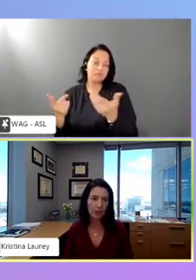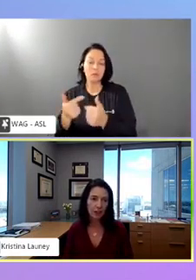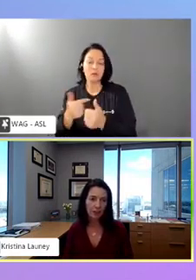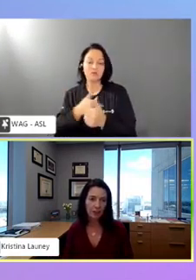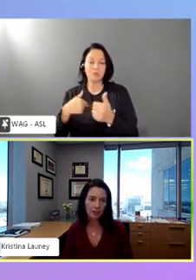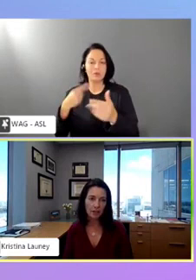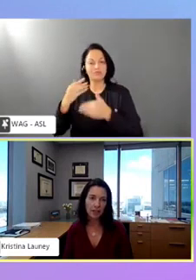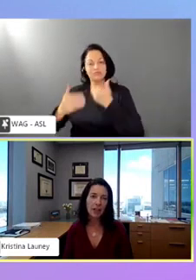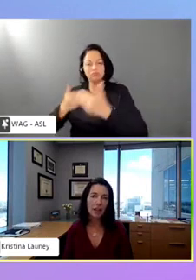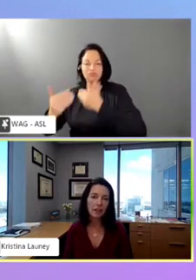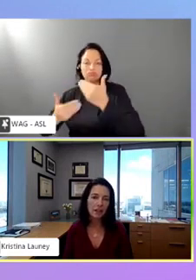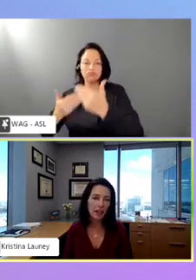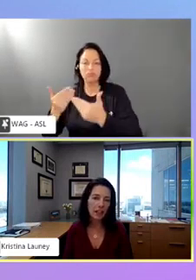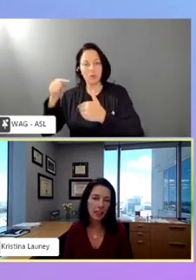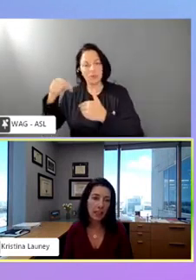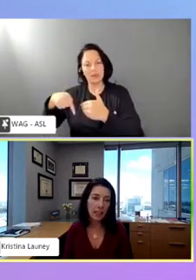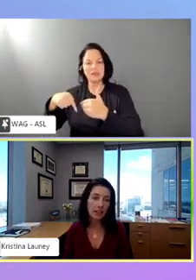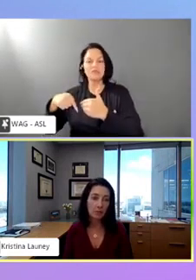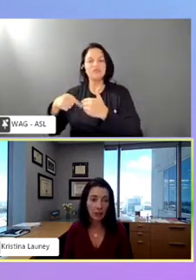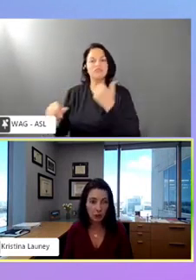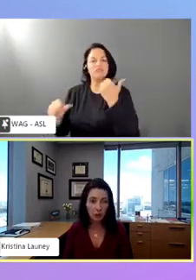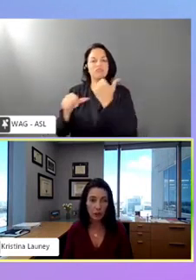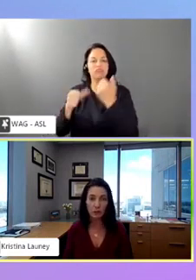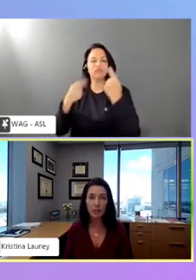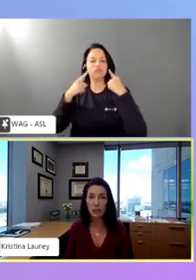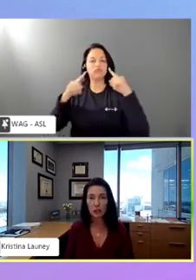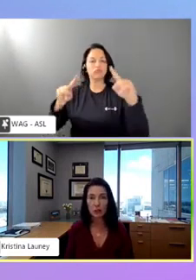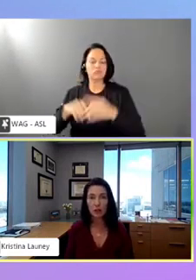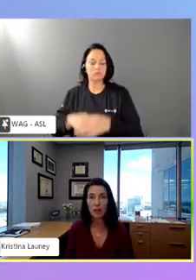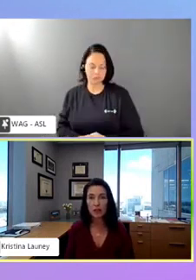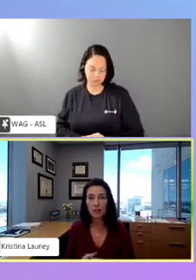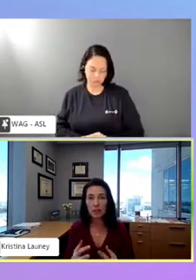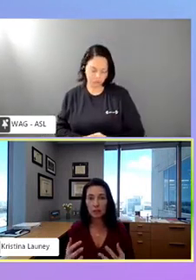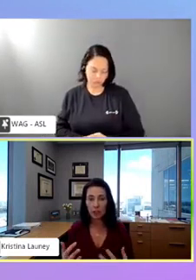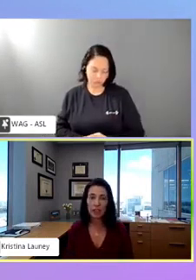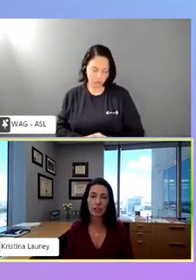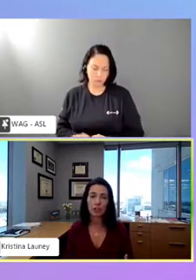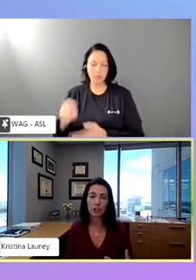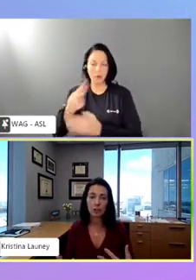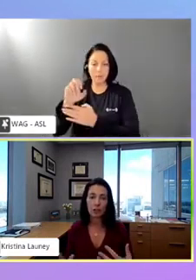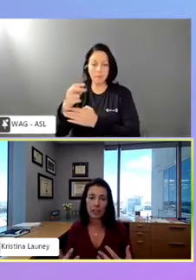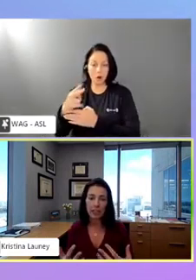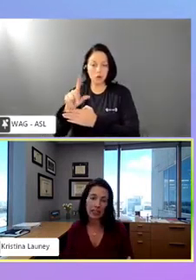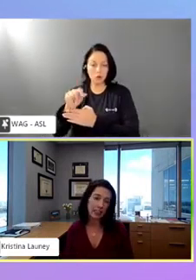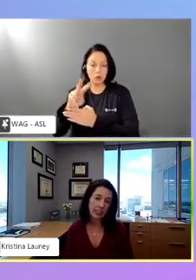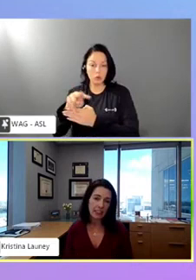administration. Which we know could be four years, could be a year, but still faster than